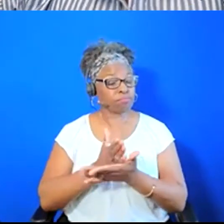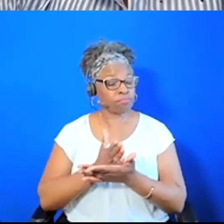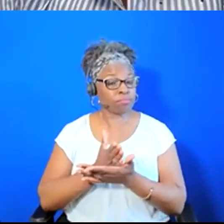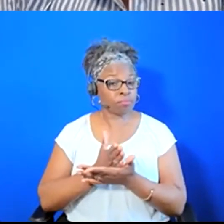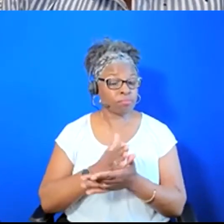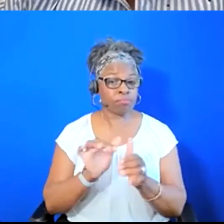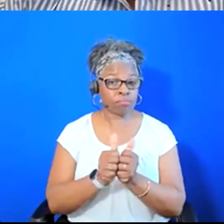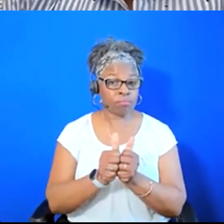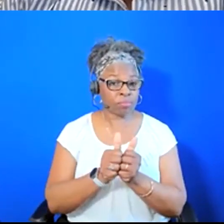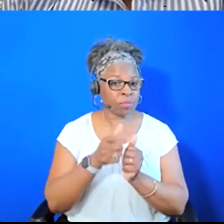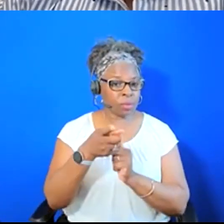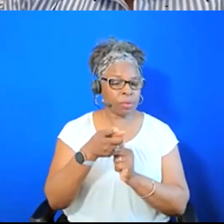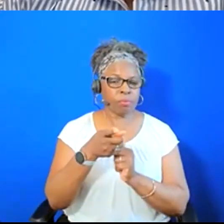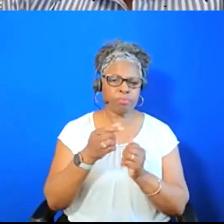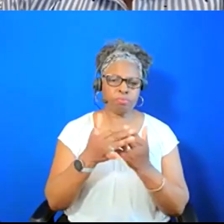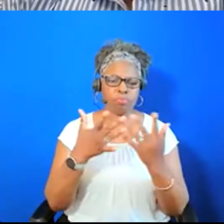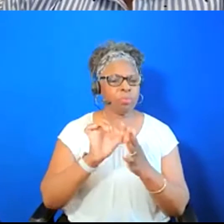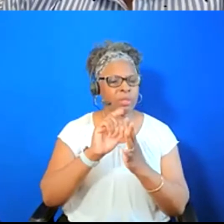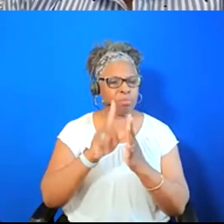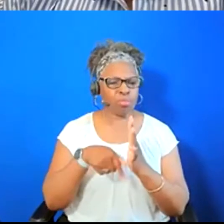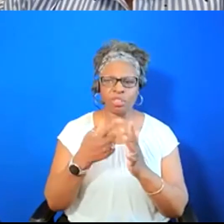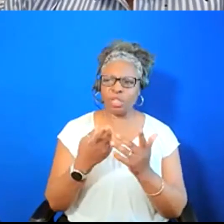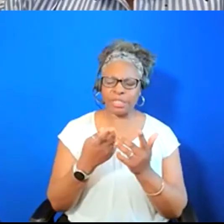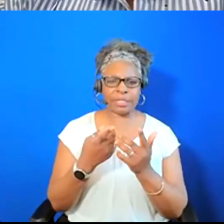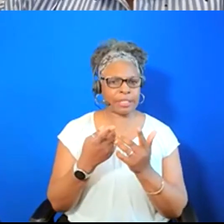projects, you do run into, you know, participants,